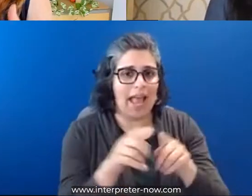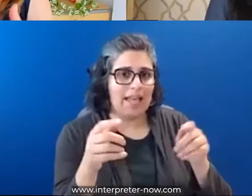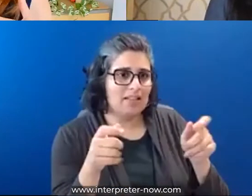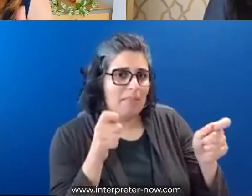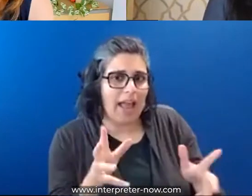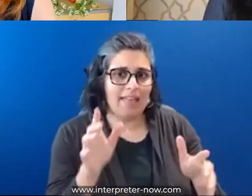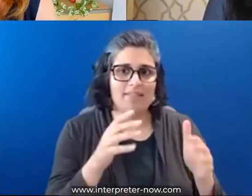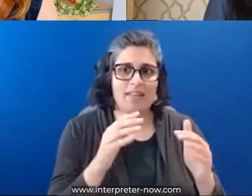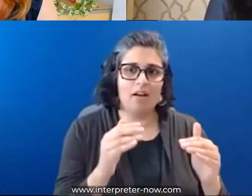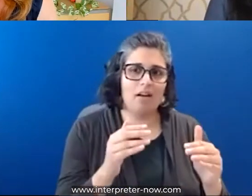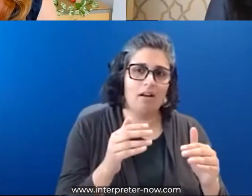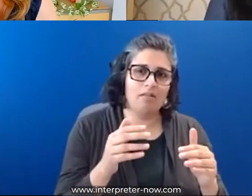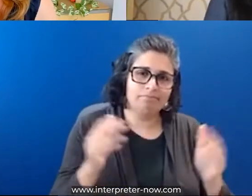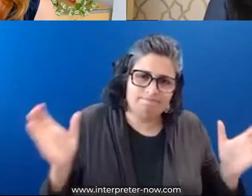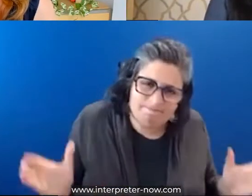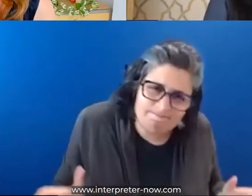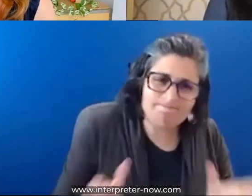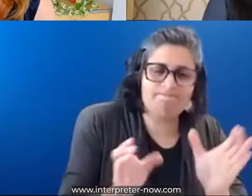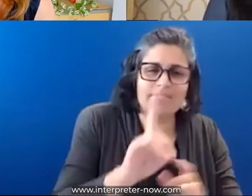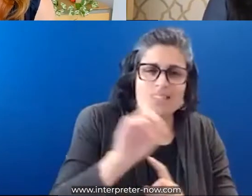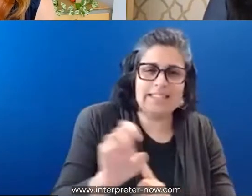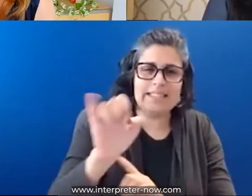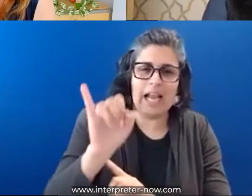moving Diversity, Equity, and Inclusion forward in organizations?